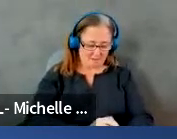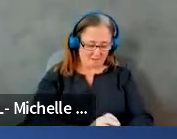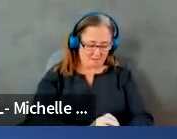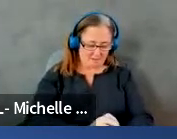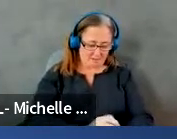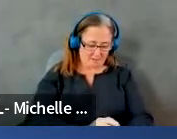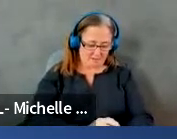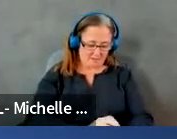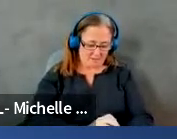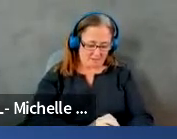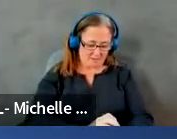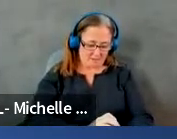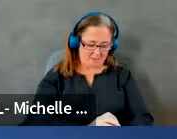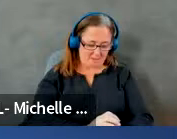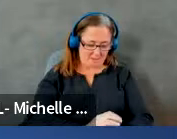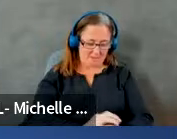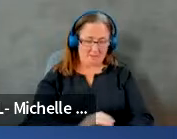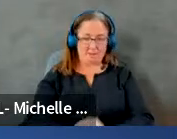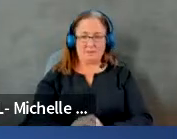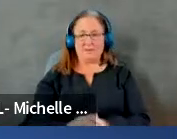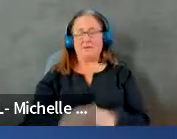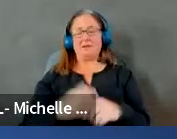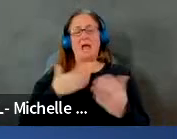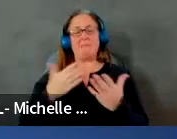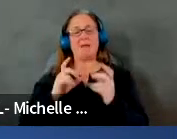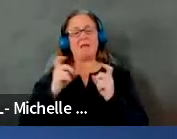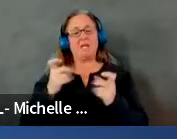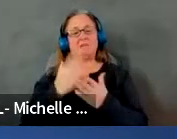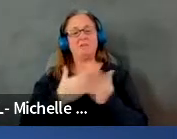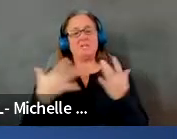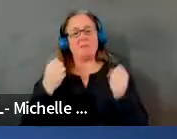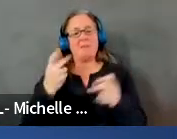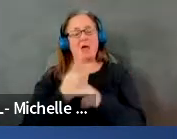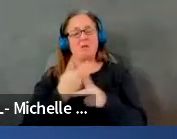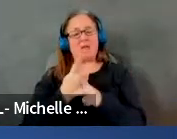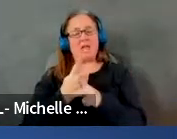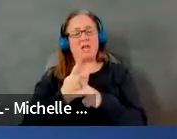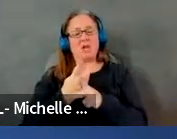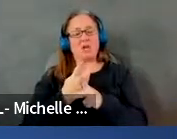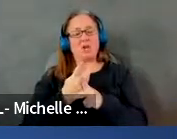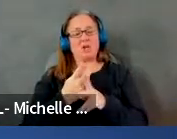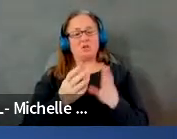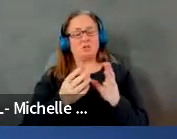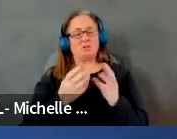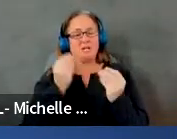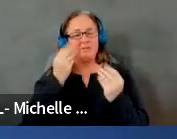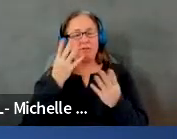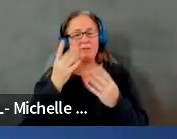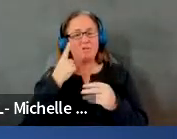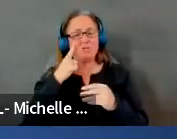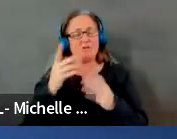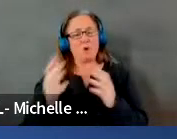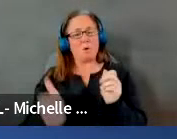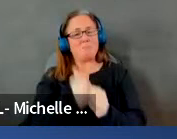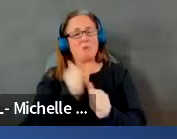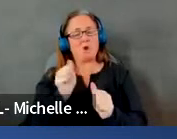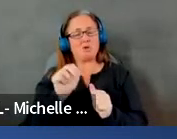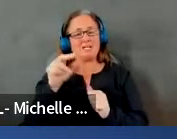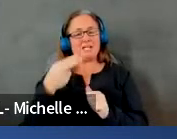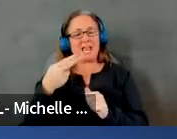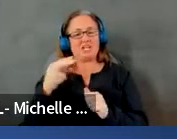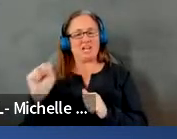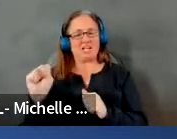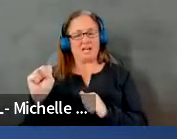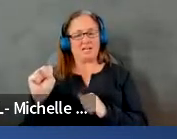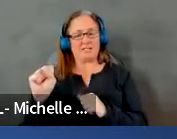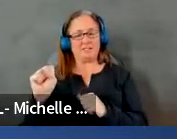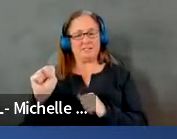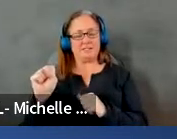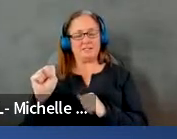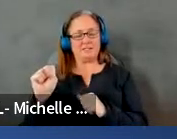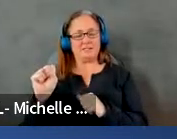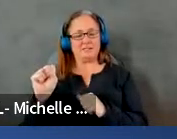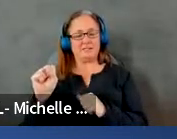I'm going to give some healthcare related recommendations for mostly HHS, although,